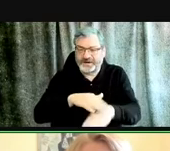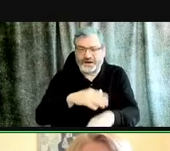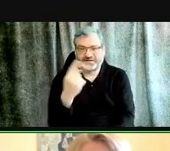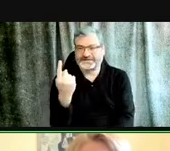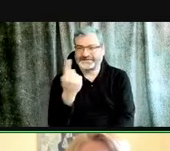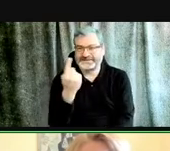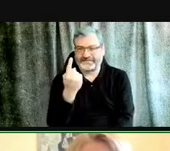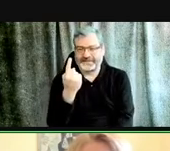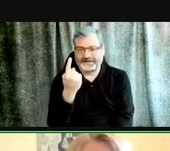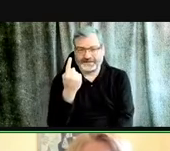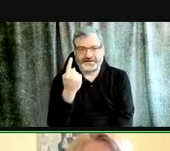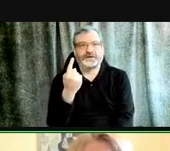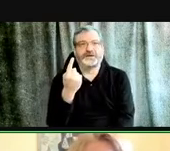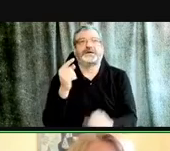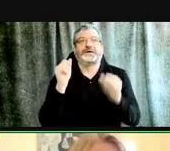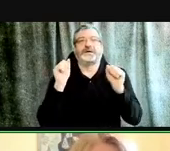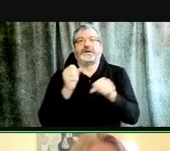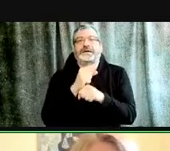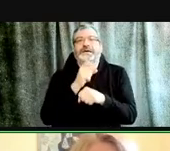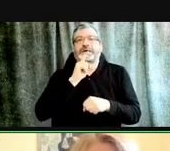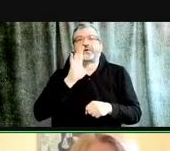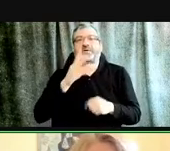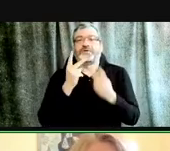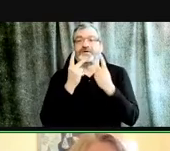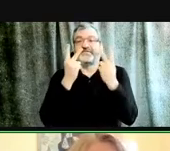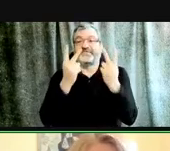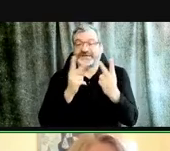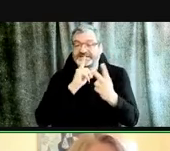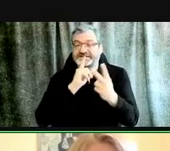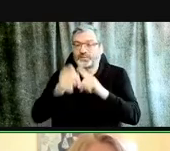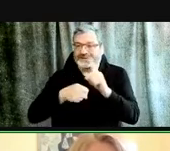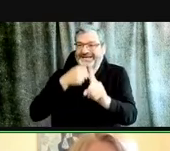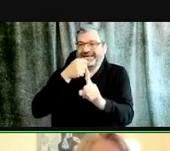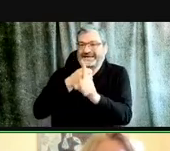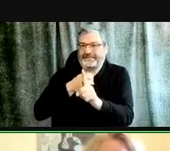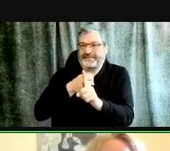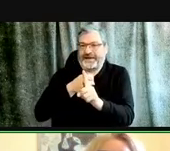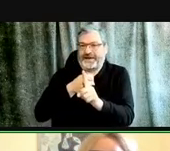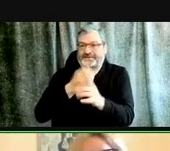to make sure that their visit was impactful as possible.